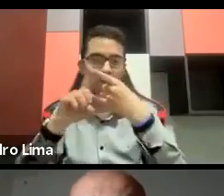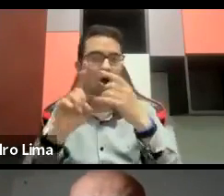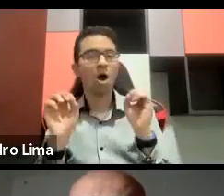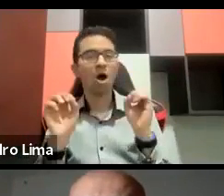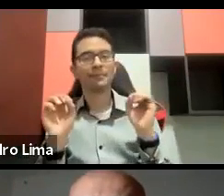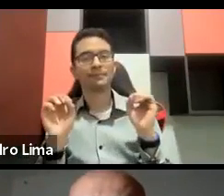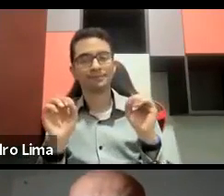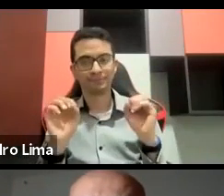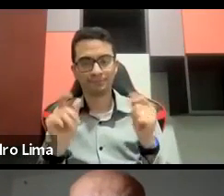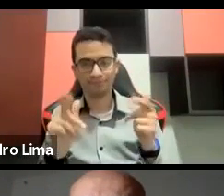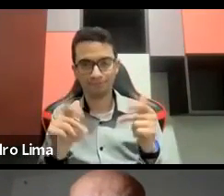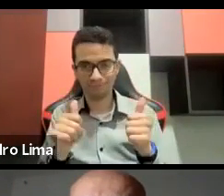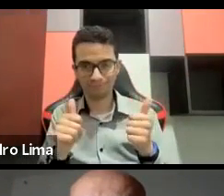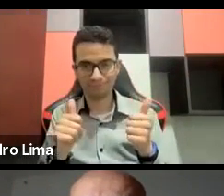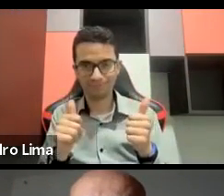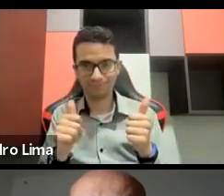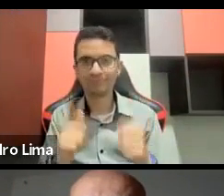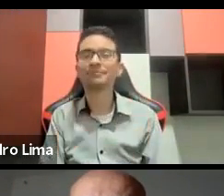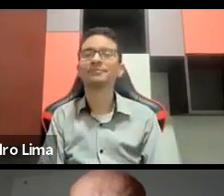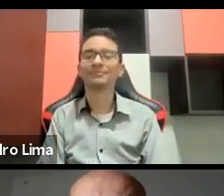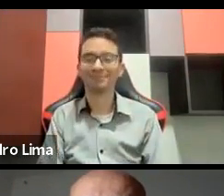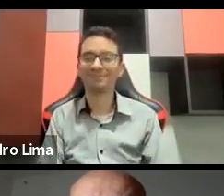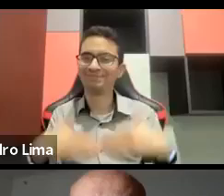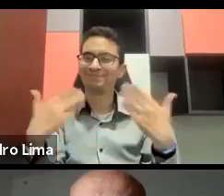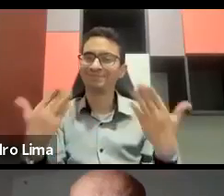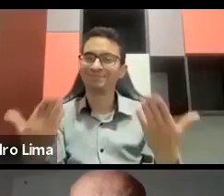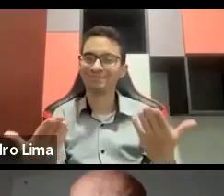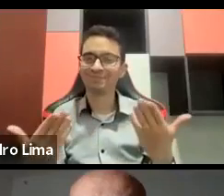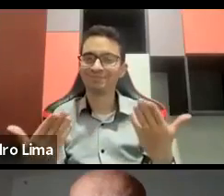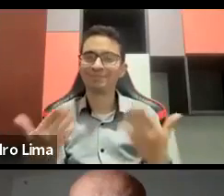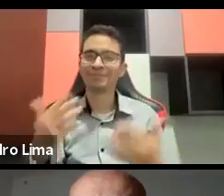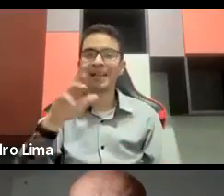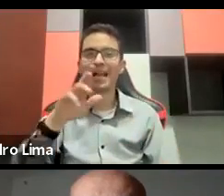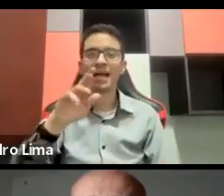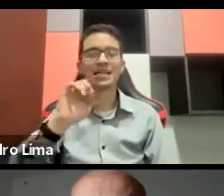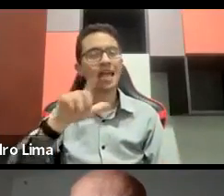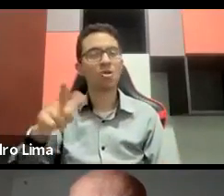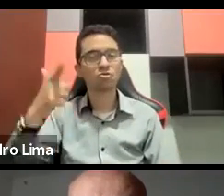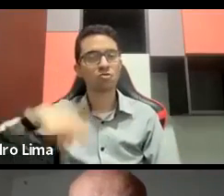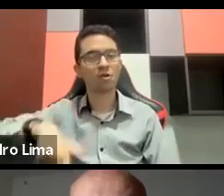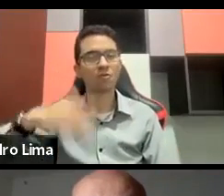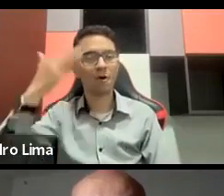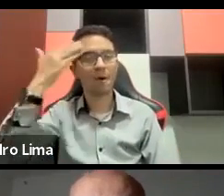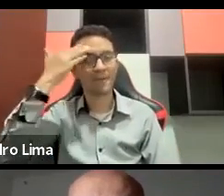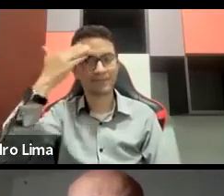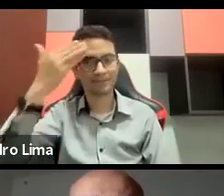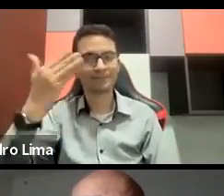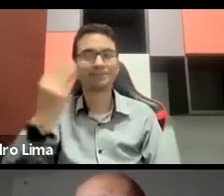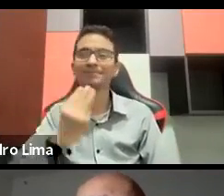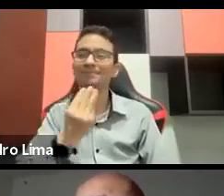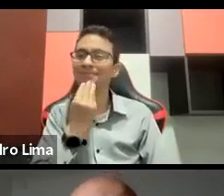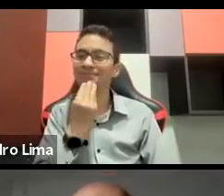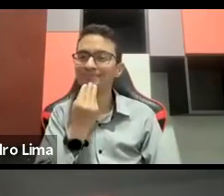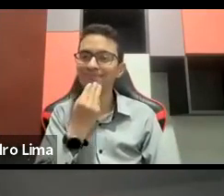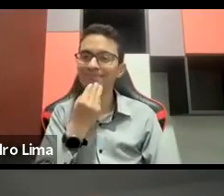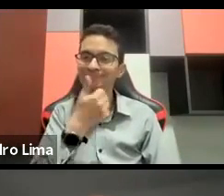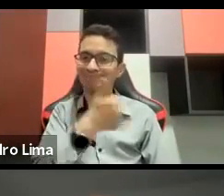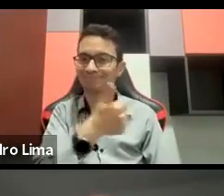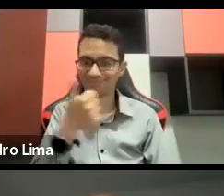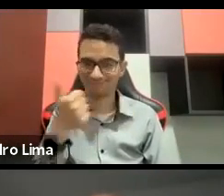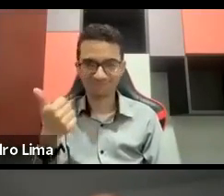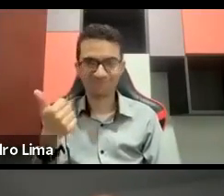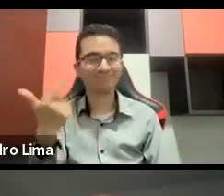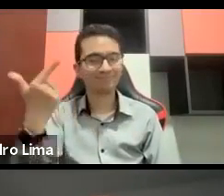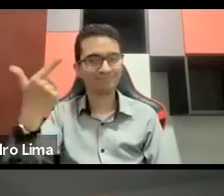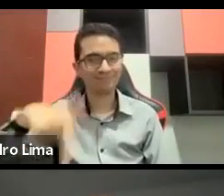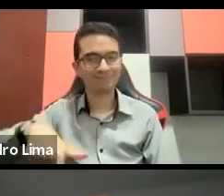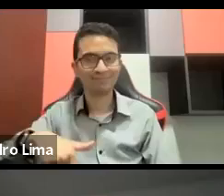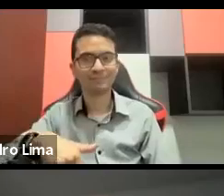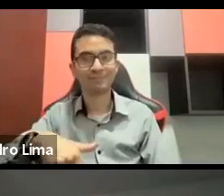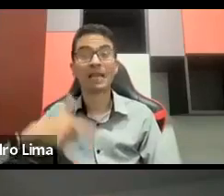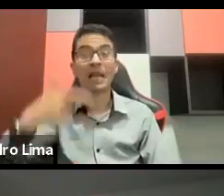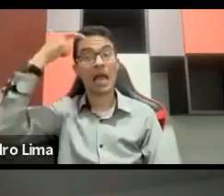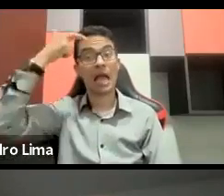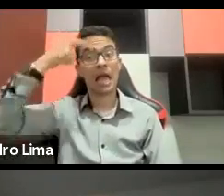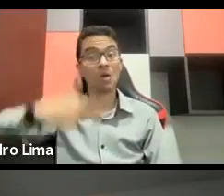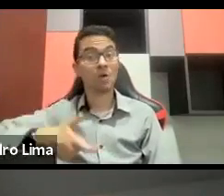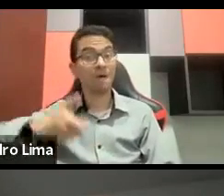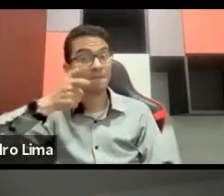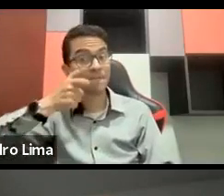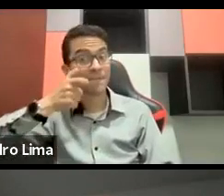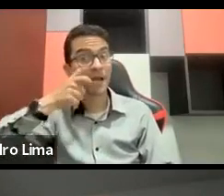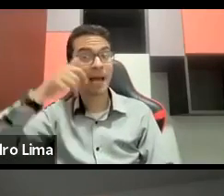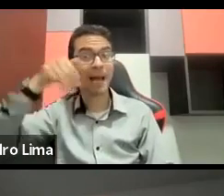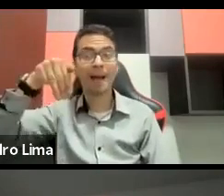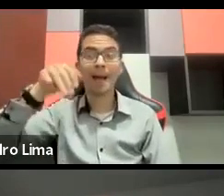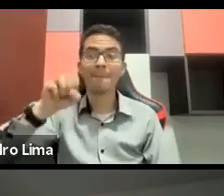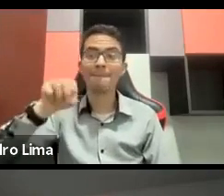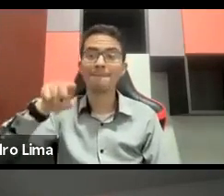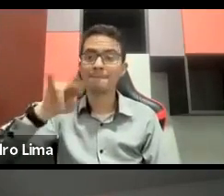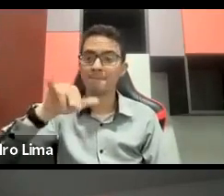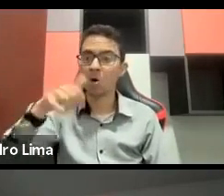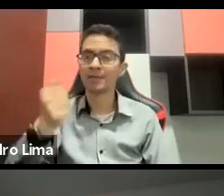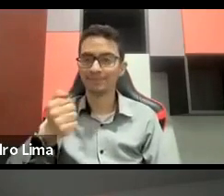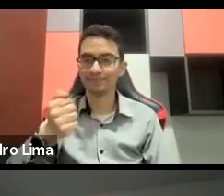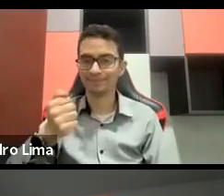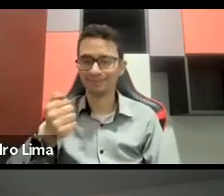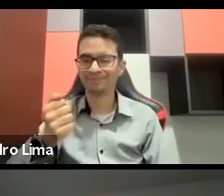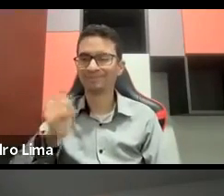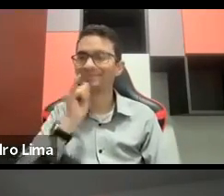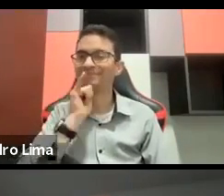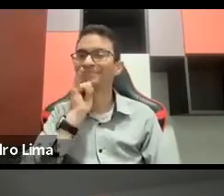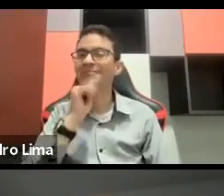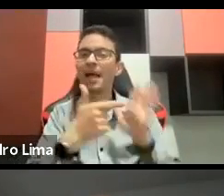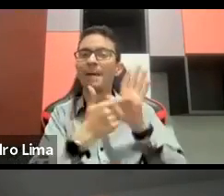zoom, tá bom? Então, é isso. OK?